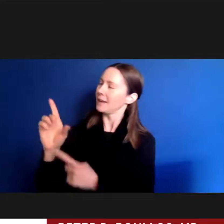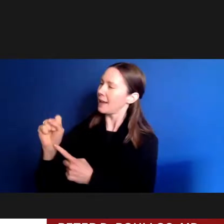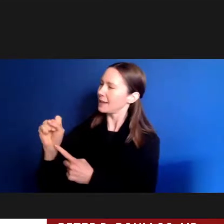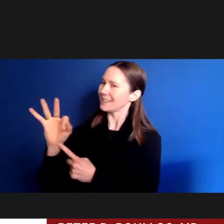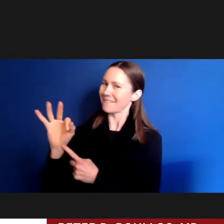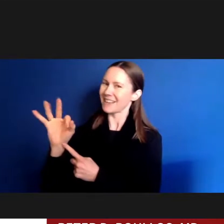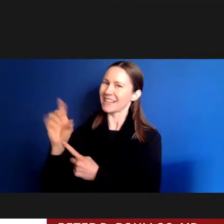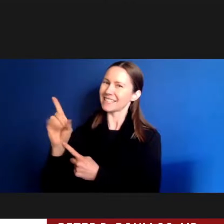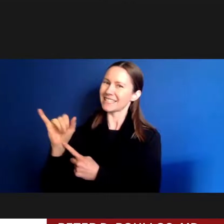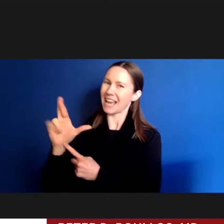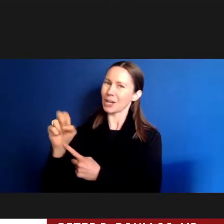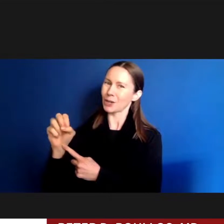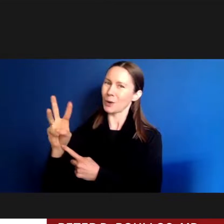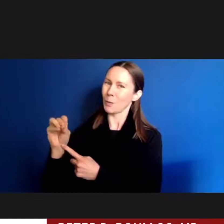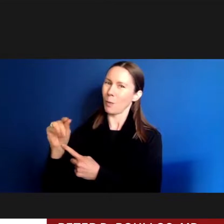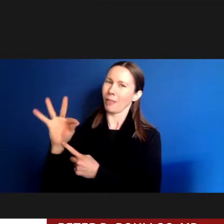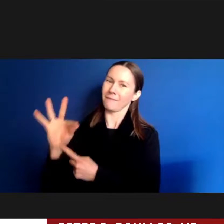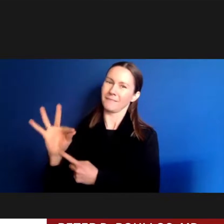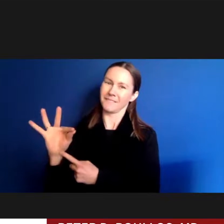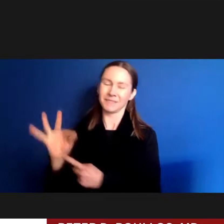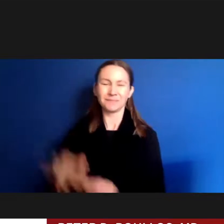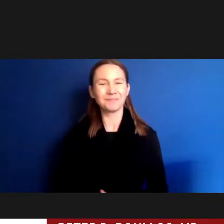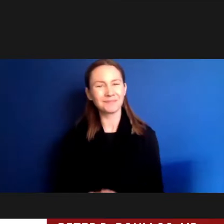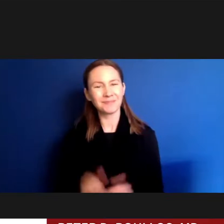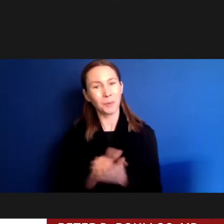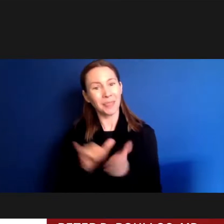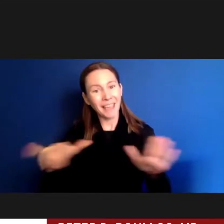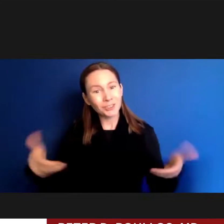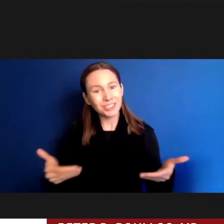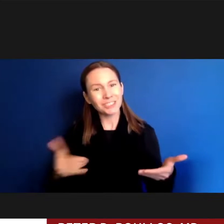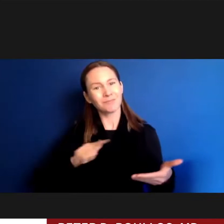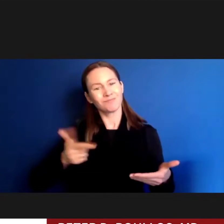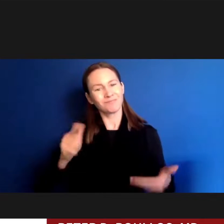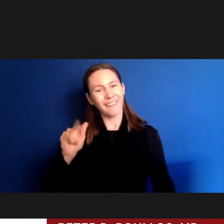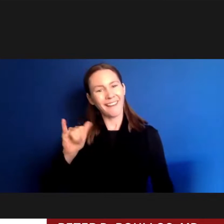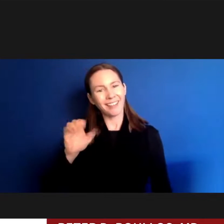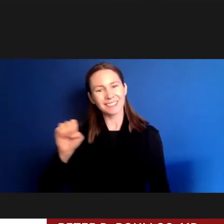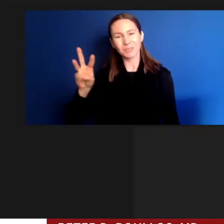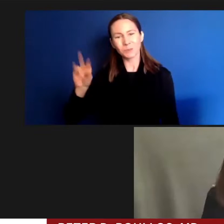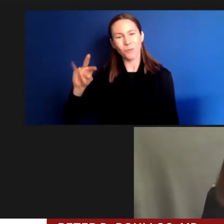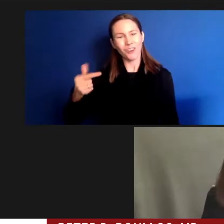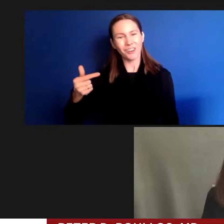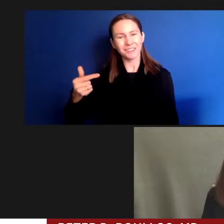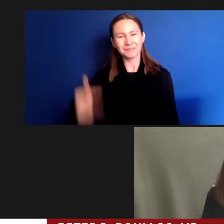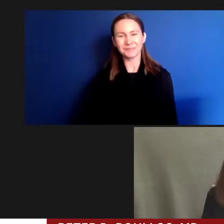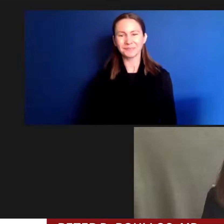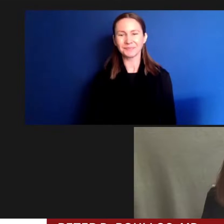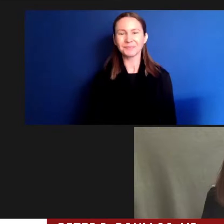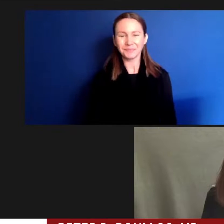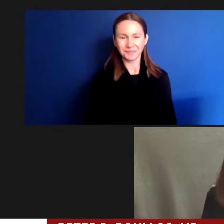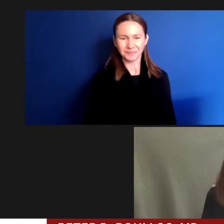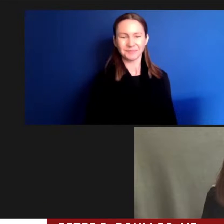And with that, I would like to welcome Alice Wong. Hello, Peter.